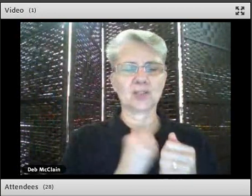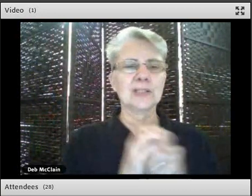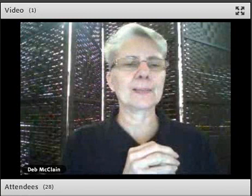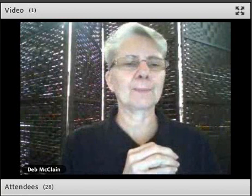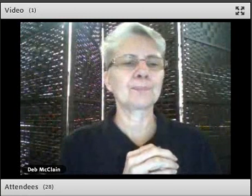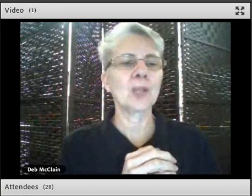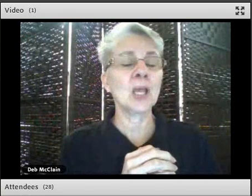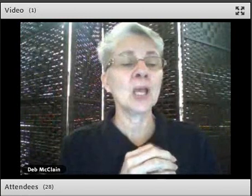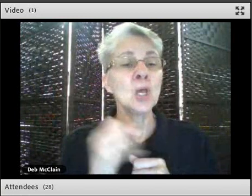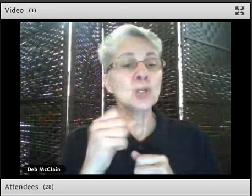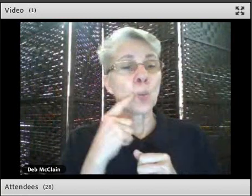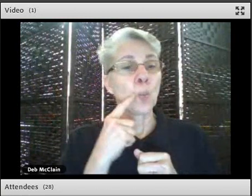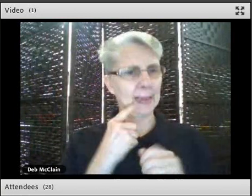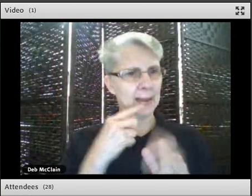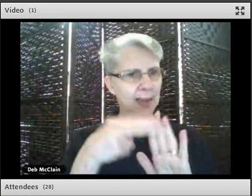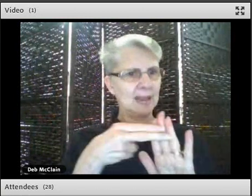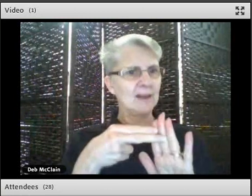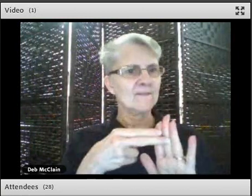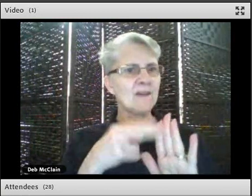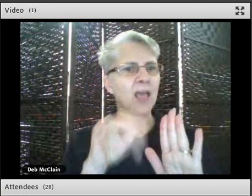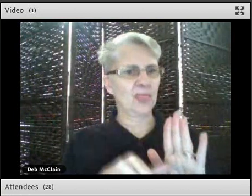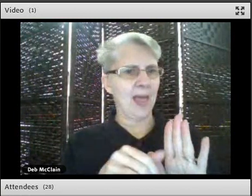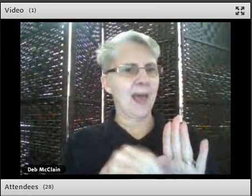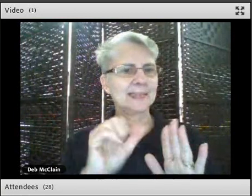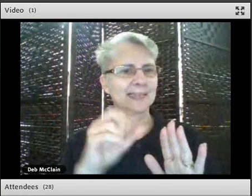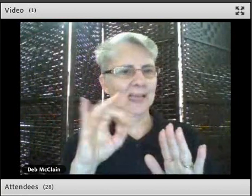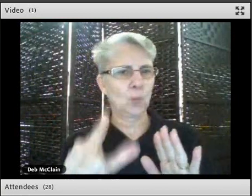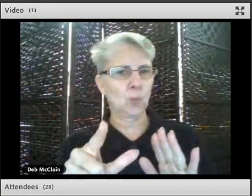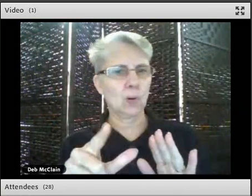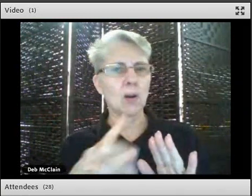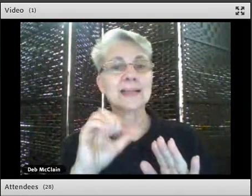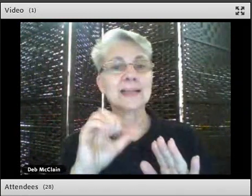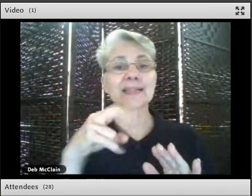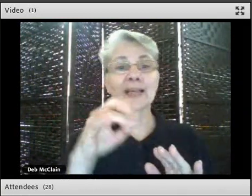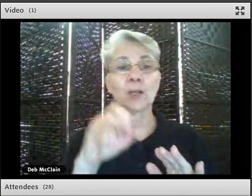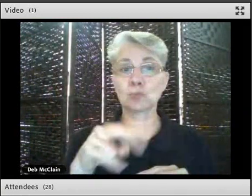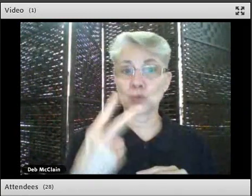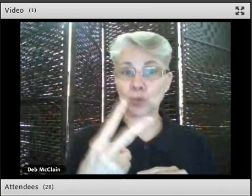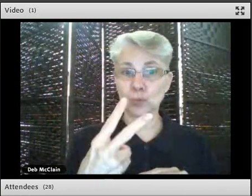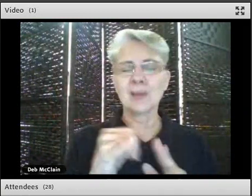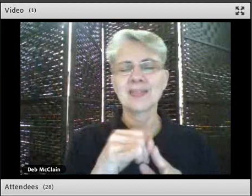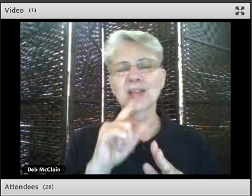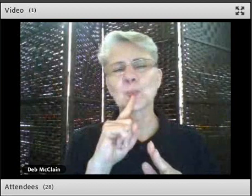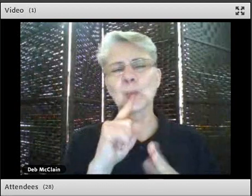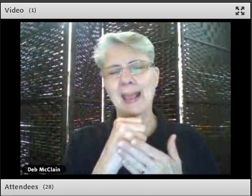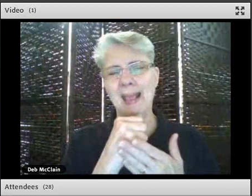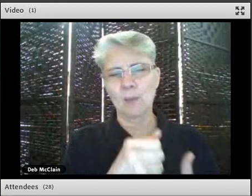for books that are not part of an actual series.